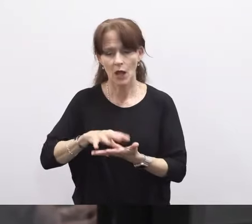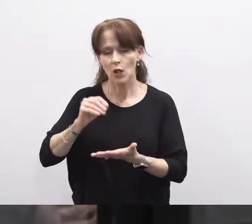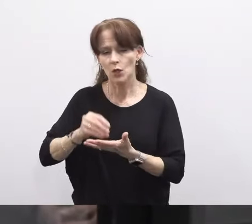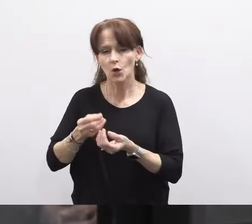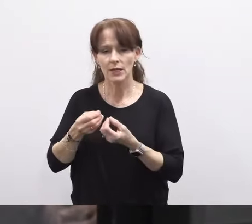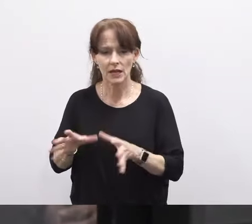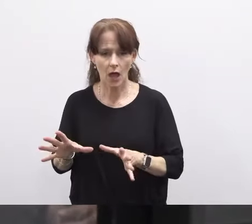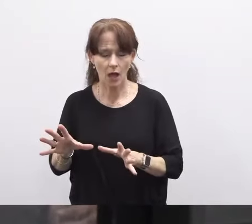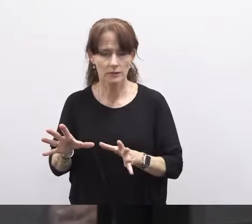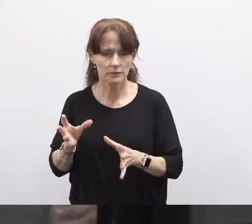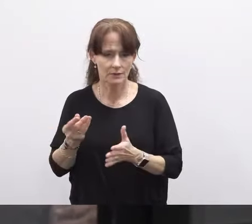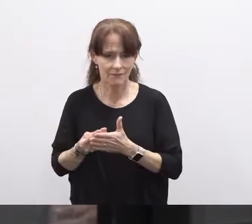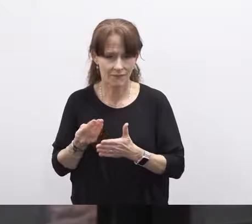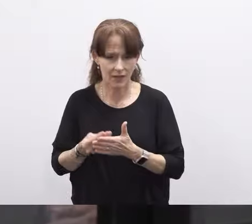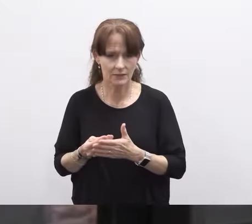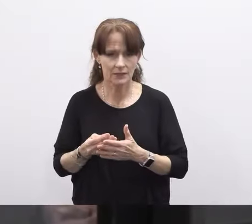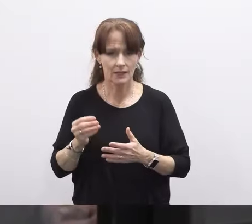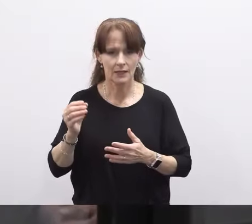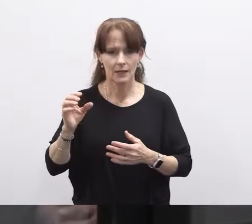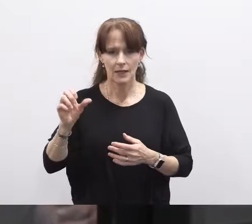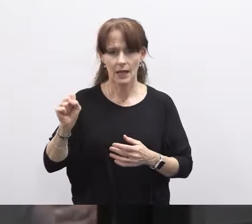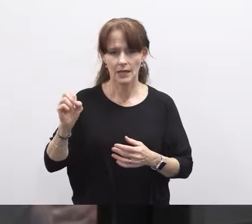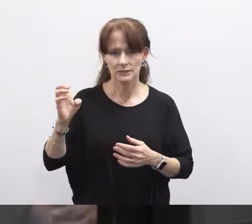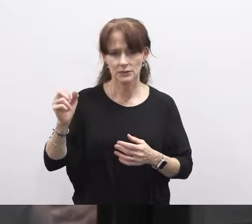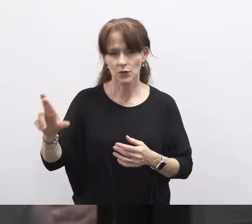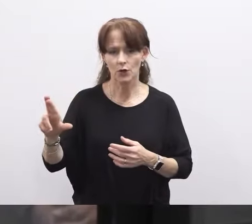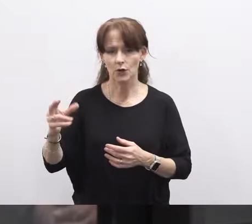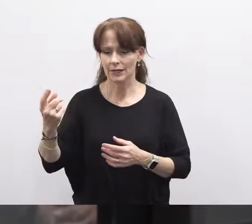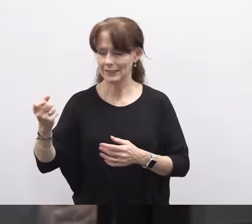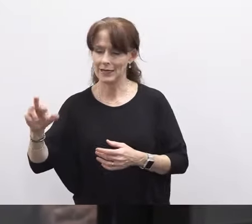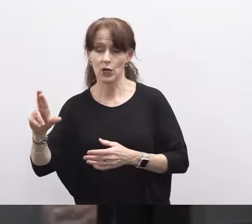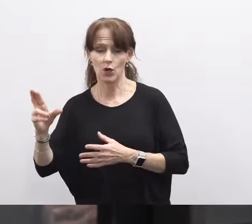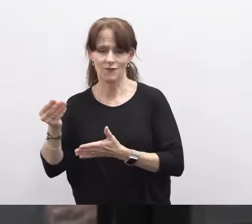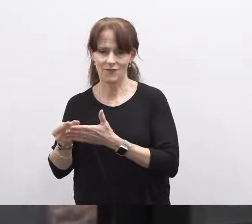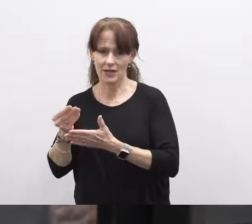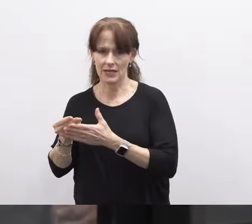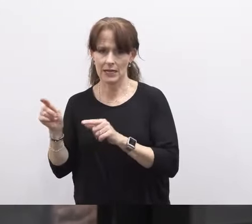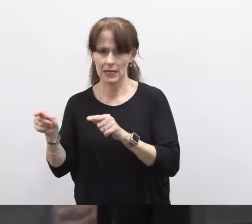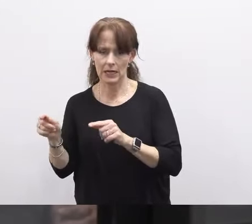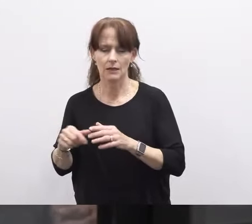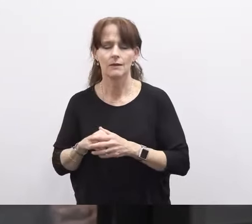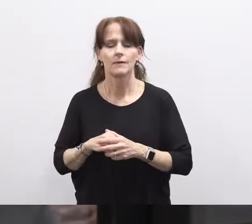and your ESSER or ESSER and gear funding. So again,